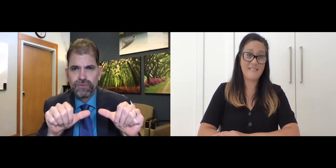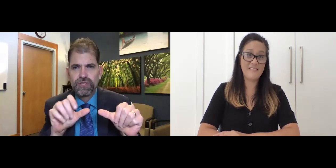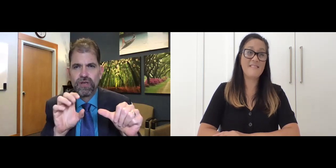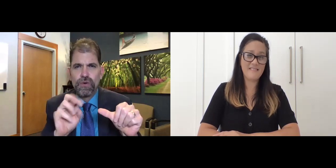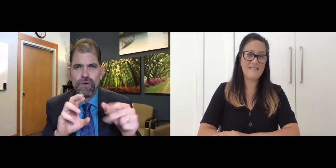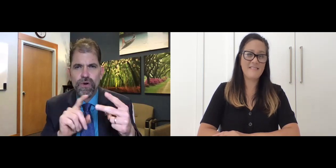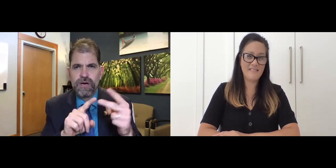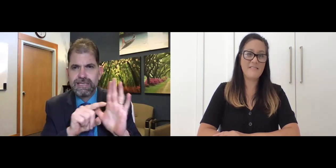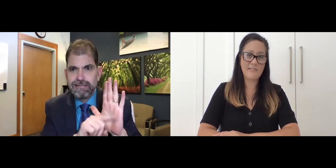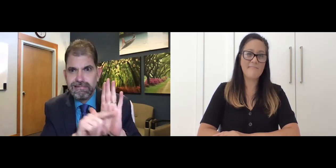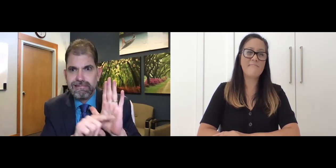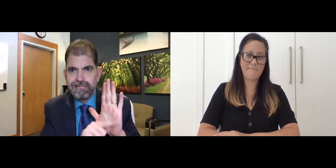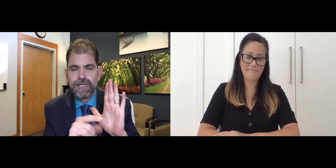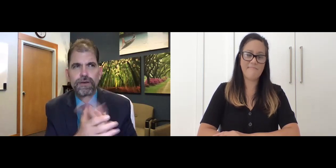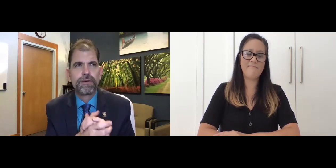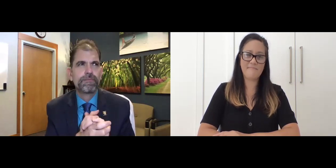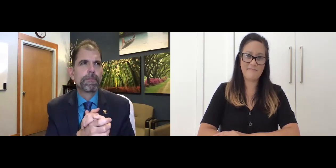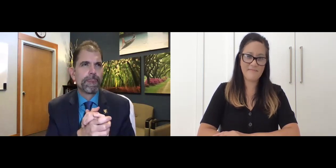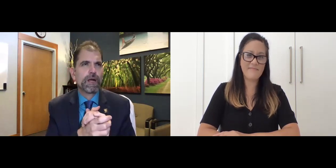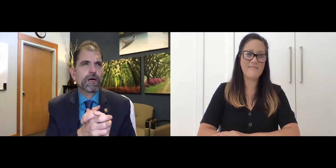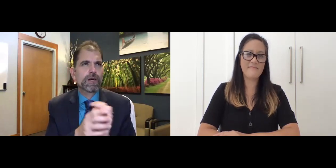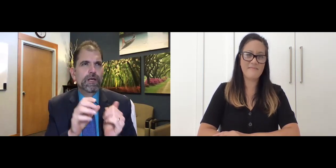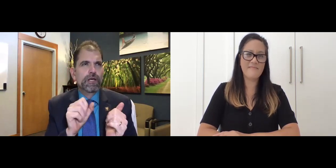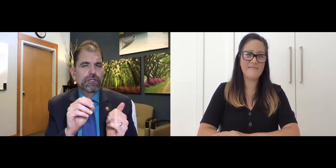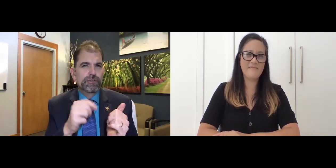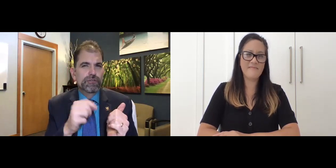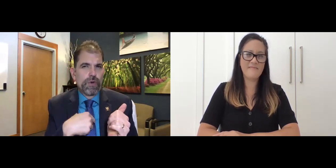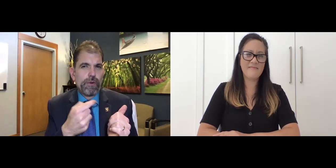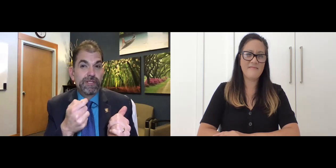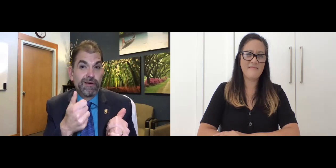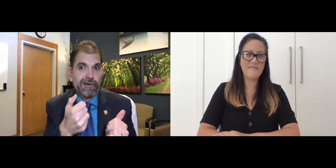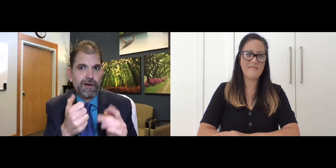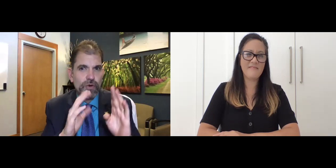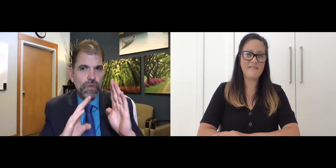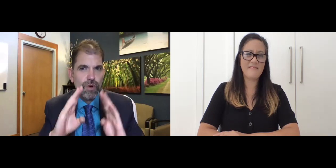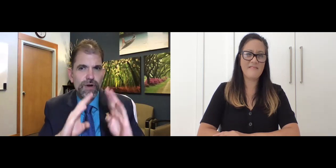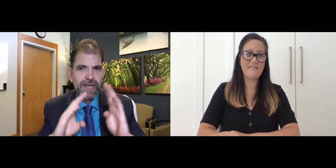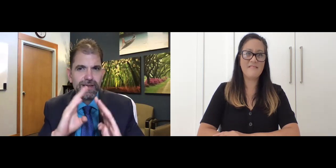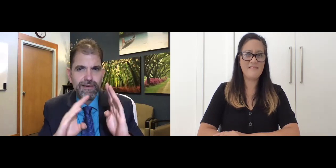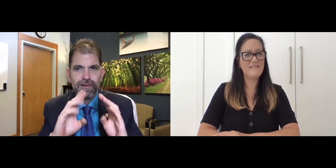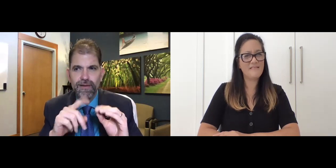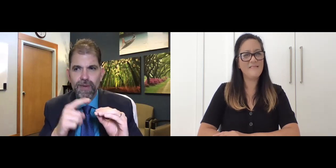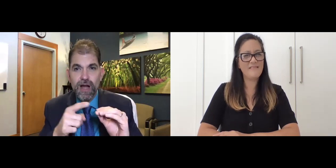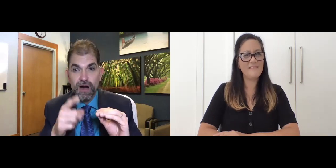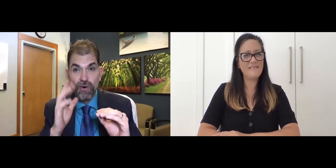I wanted to dispel any doubts they might have or any negativity they might have about admitting me.